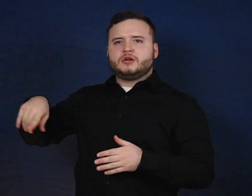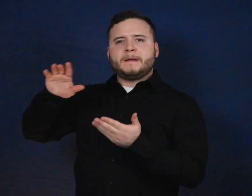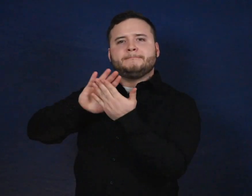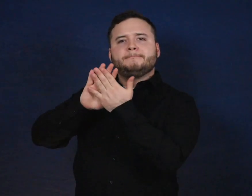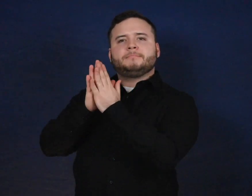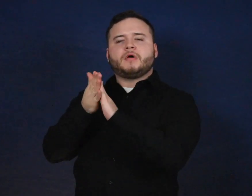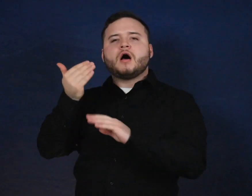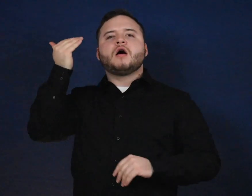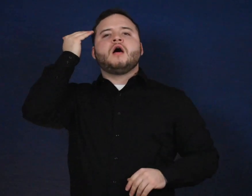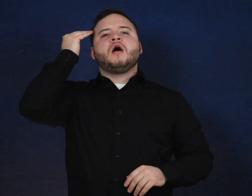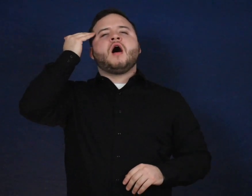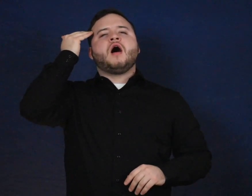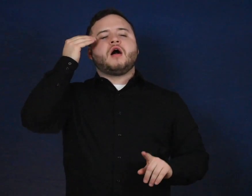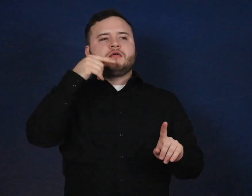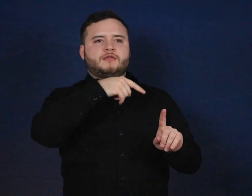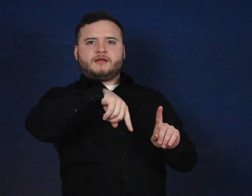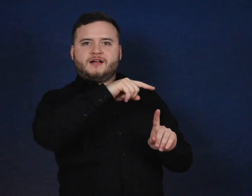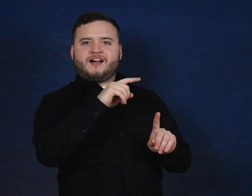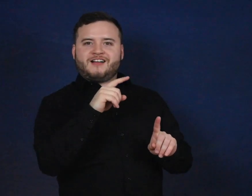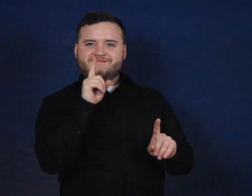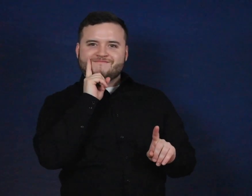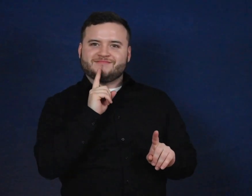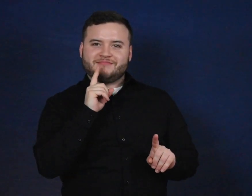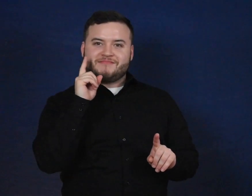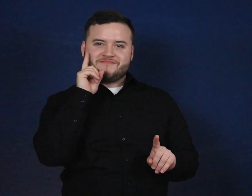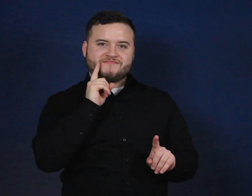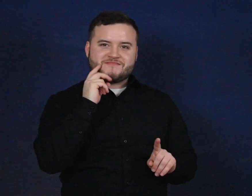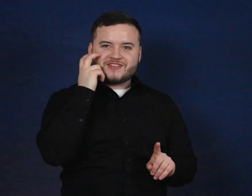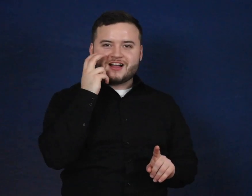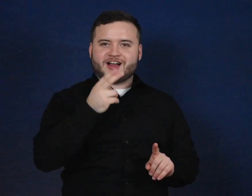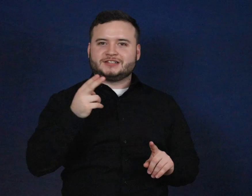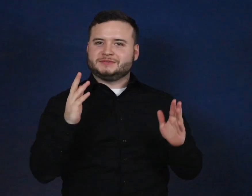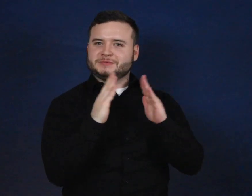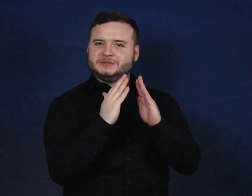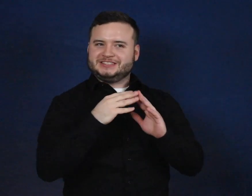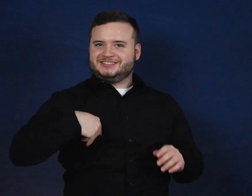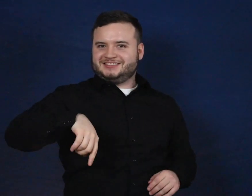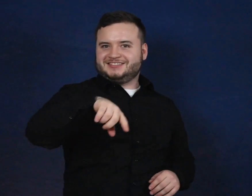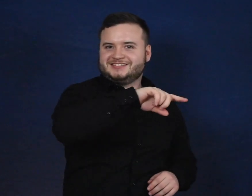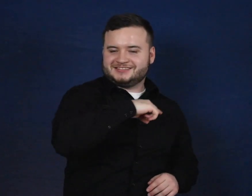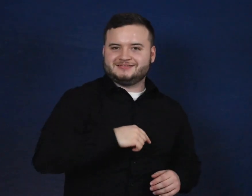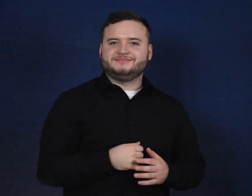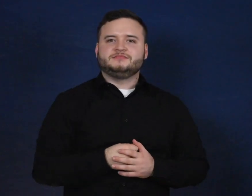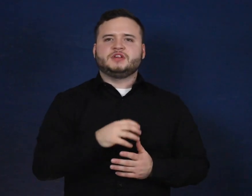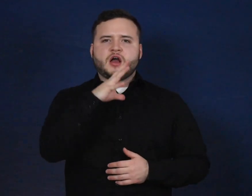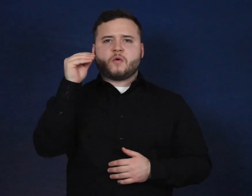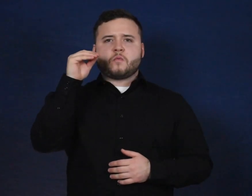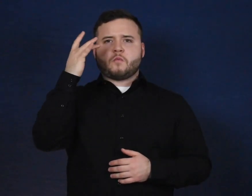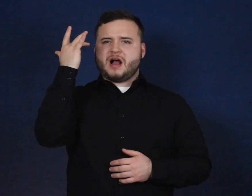become familiar with the Deaf, DeafBlind and Hard of Hearing community and why communication